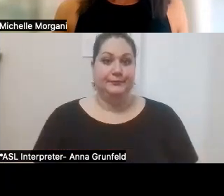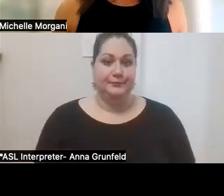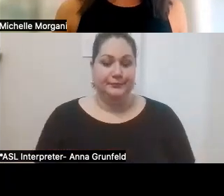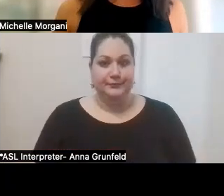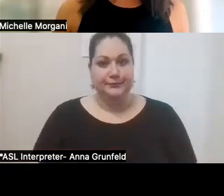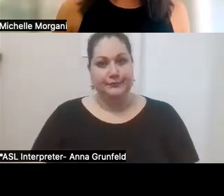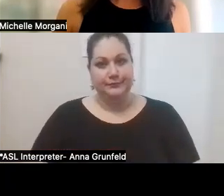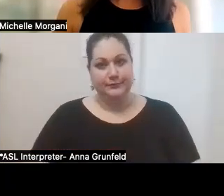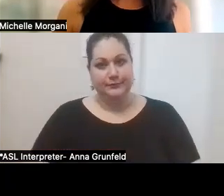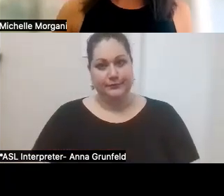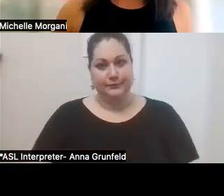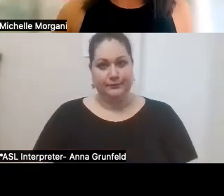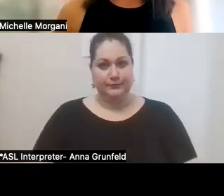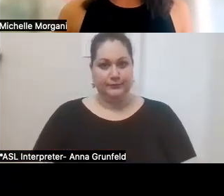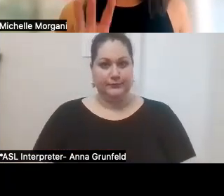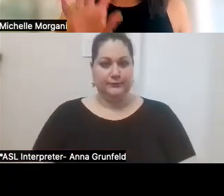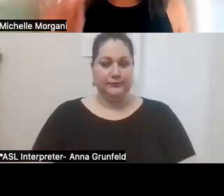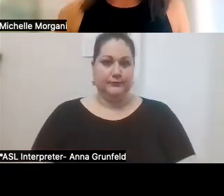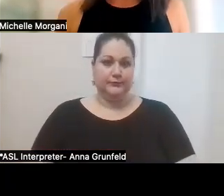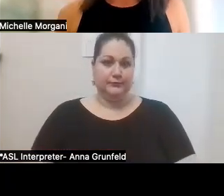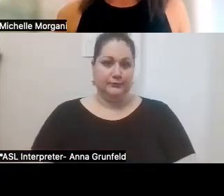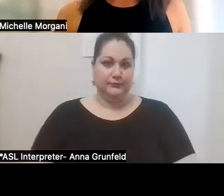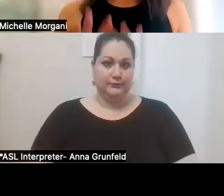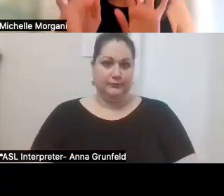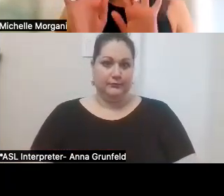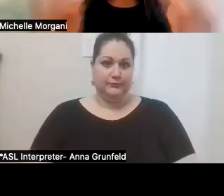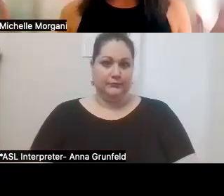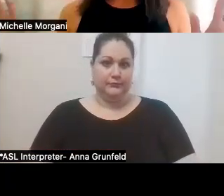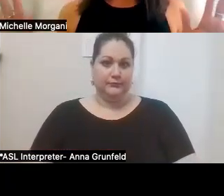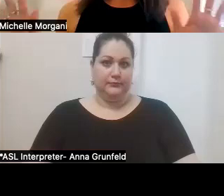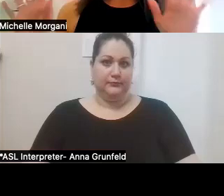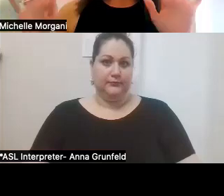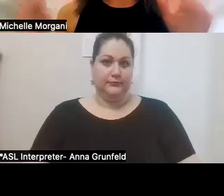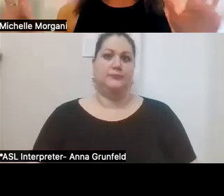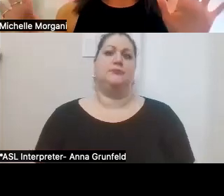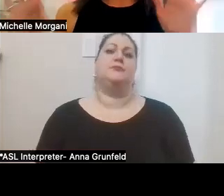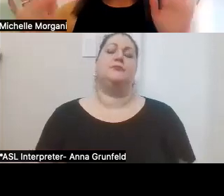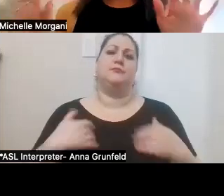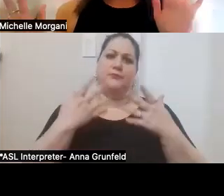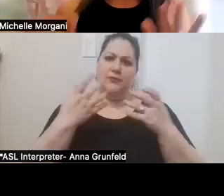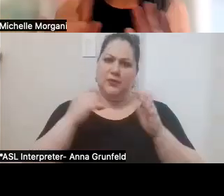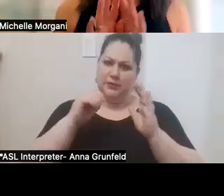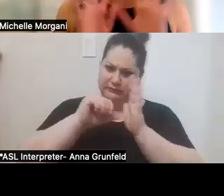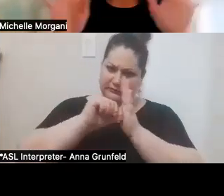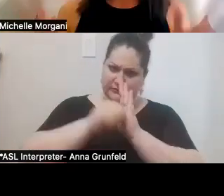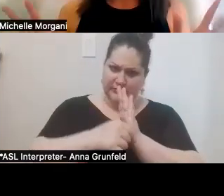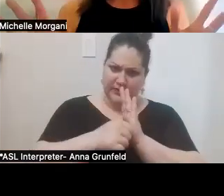So, I recognize just to first and foremost reiterate, this is not a slide I expect anyone to be reading.